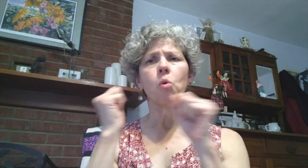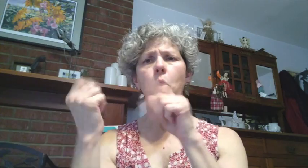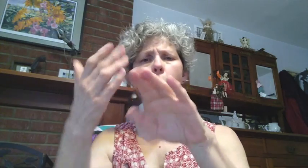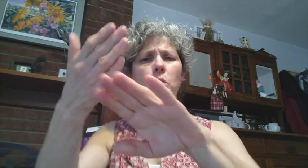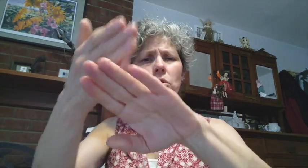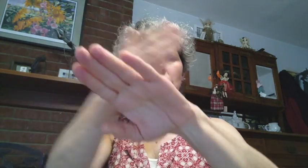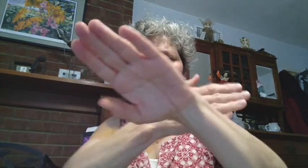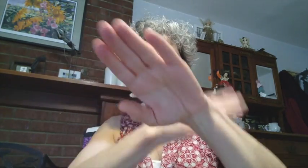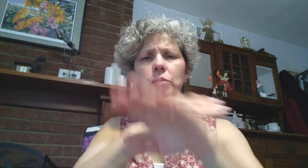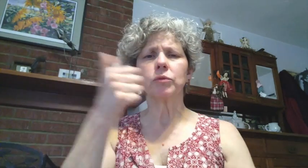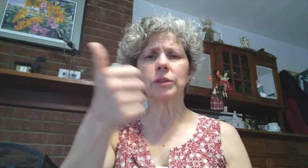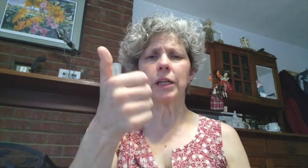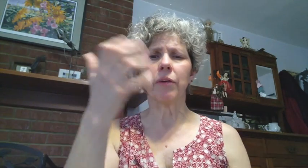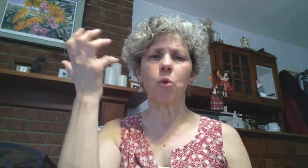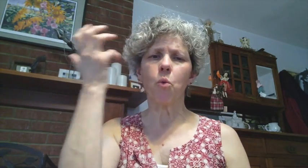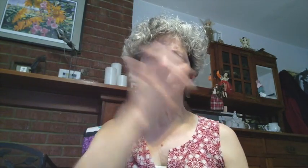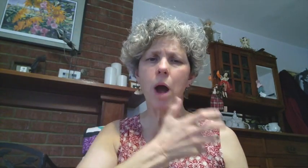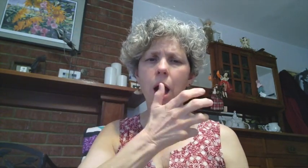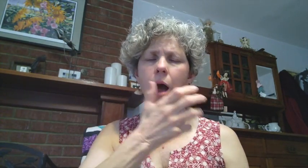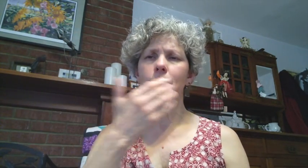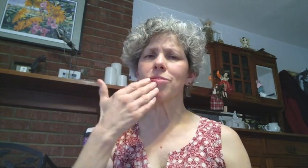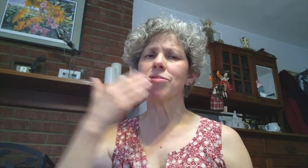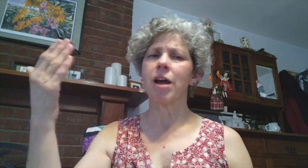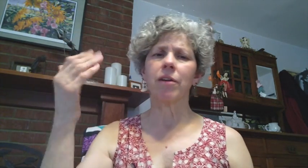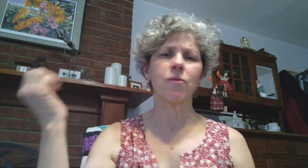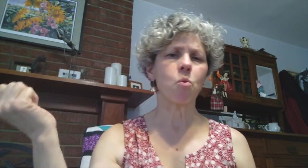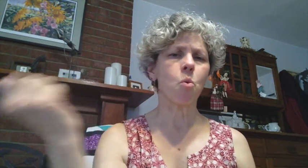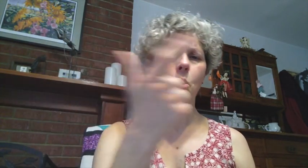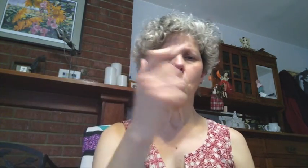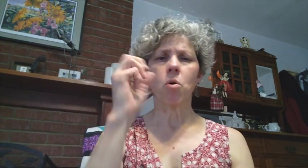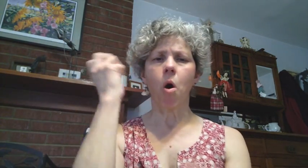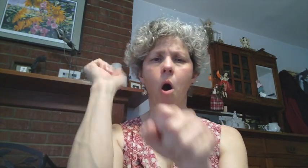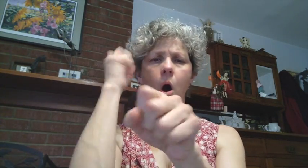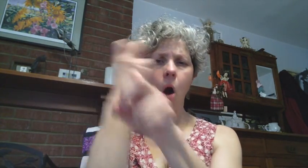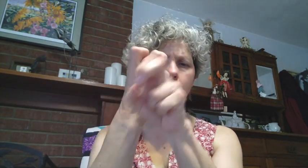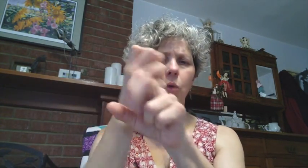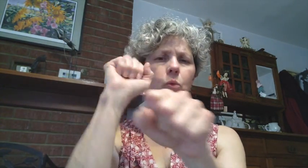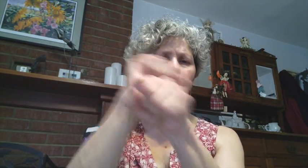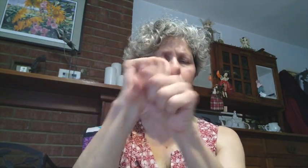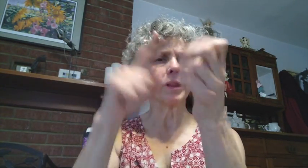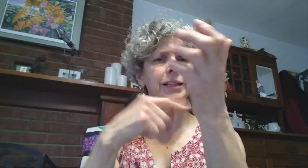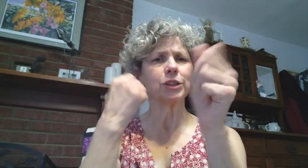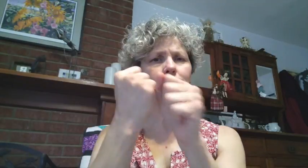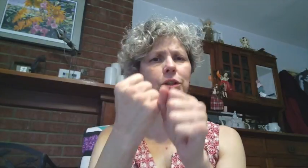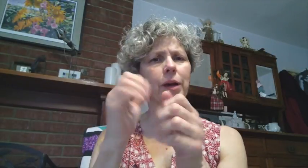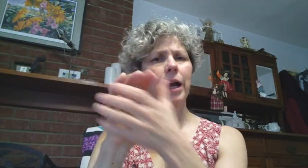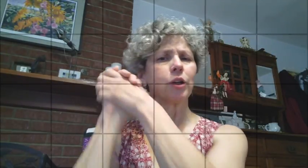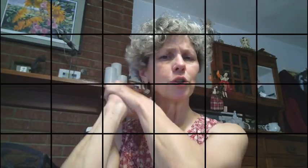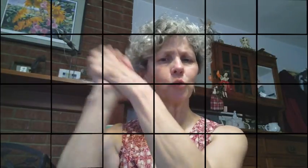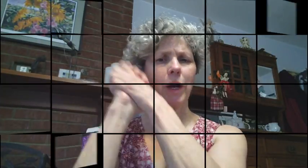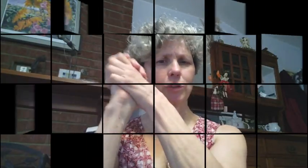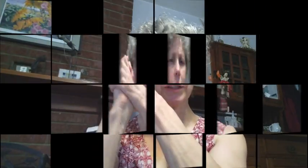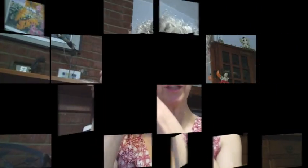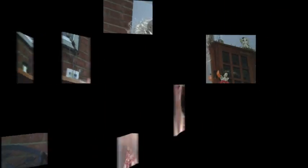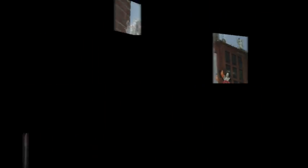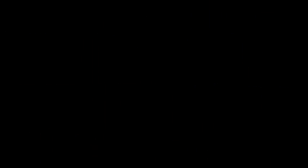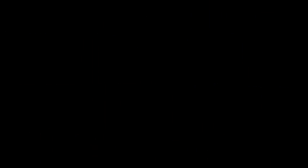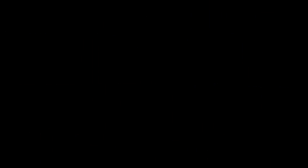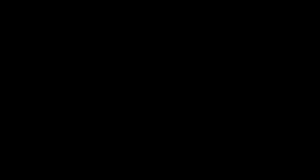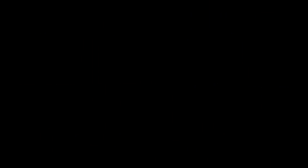students that received awards that have improved. Thank you to all of you for your hard work throughout this year and